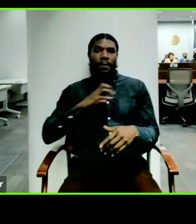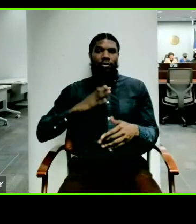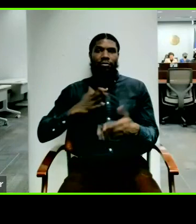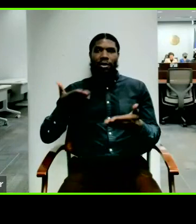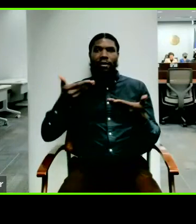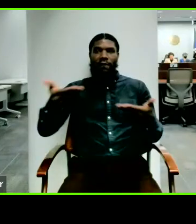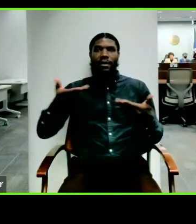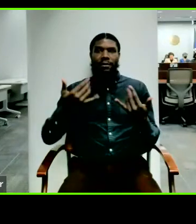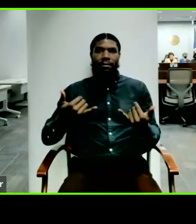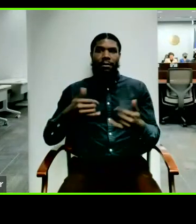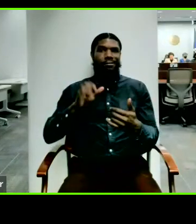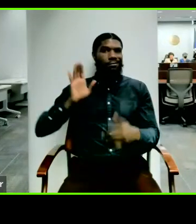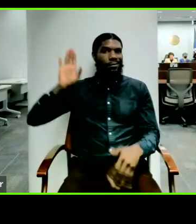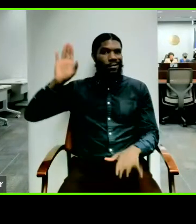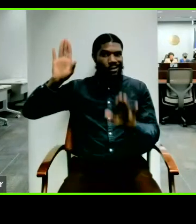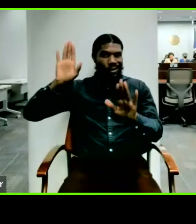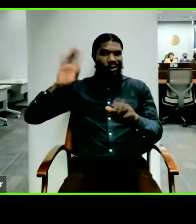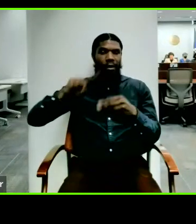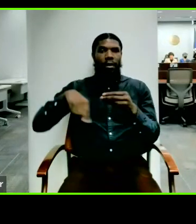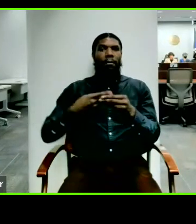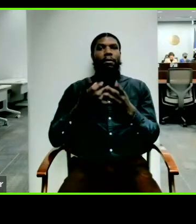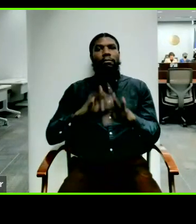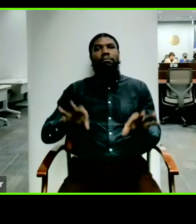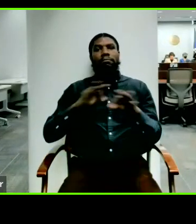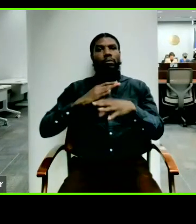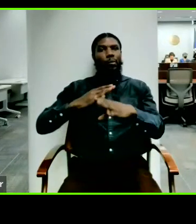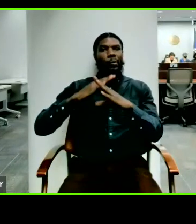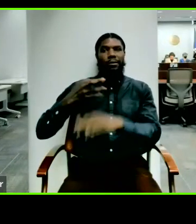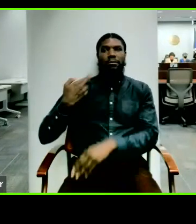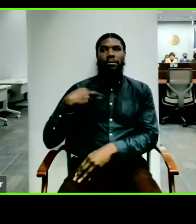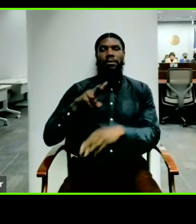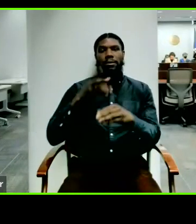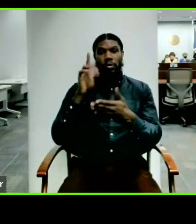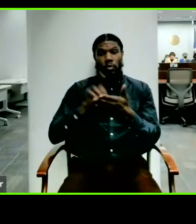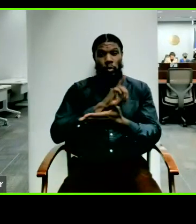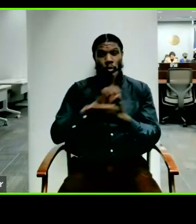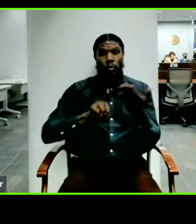testify about the importance of preventing religious discrimination and why this should